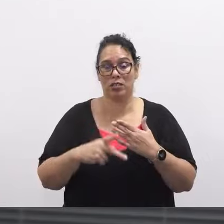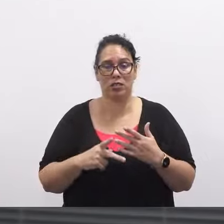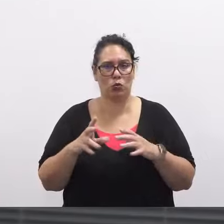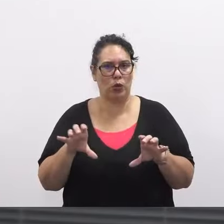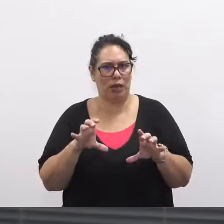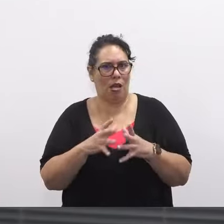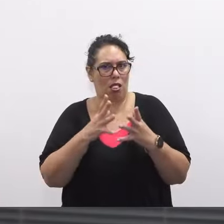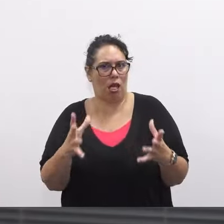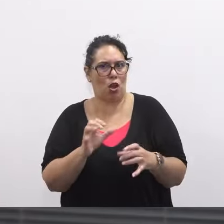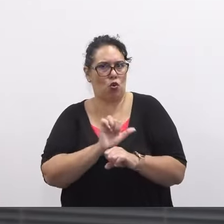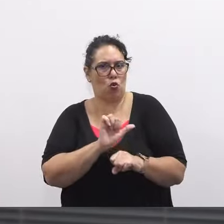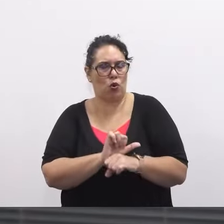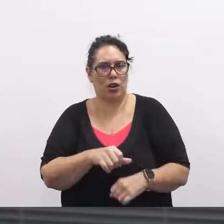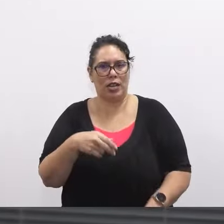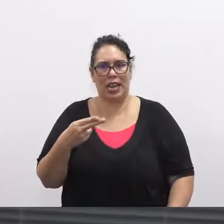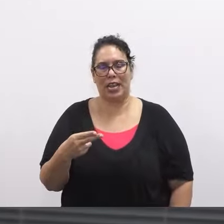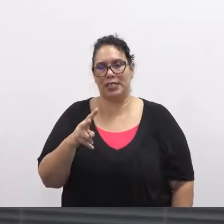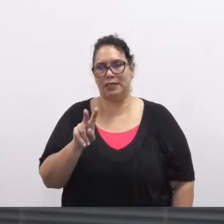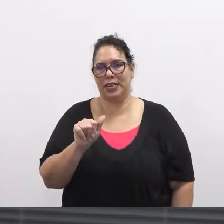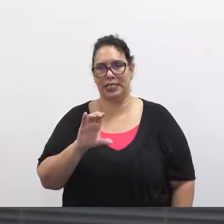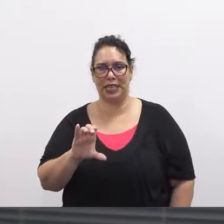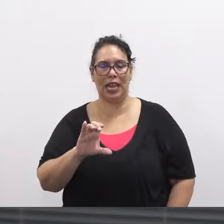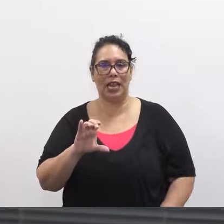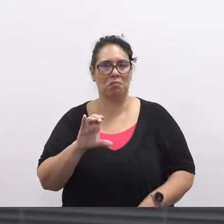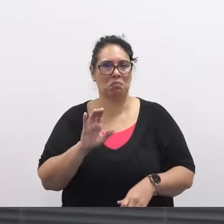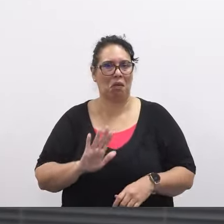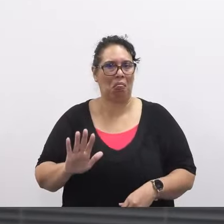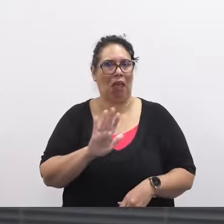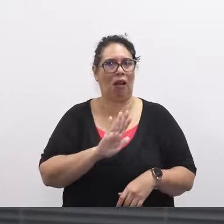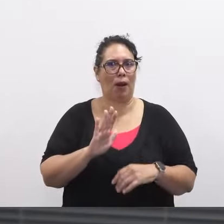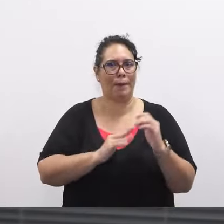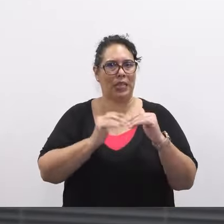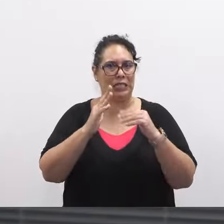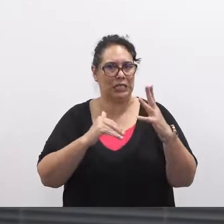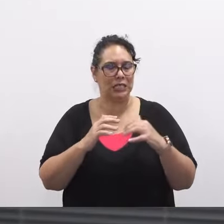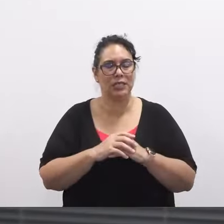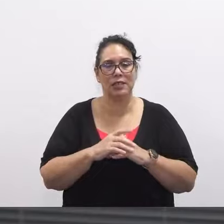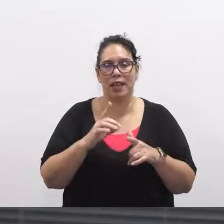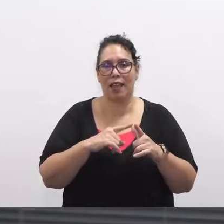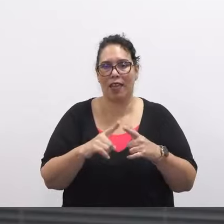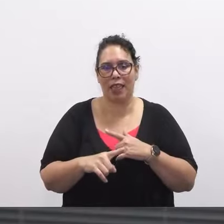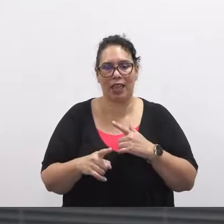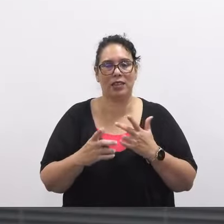with respect to the HVAC work on their core buildings. At a point in time, we did pull off the GYM scope